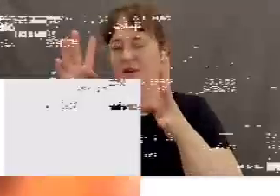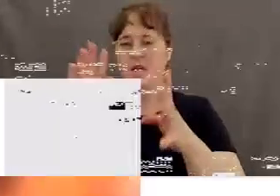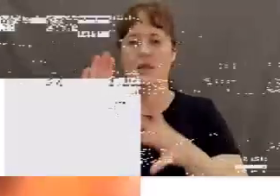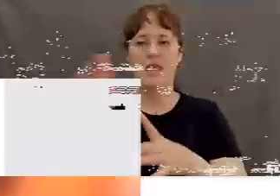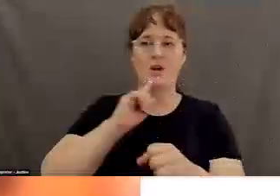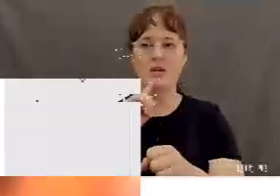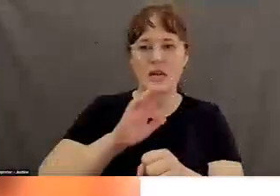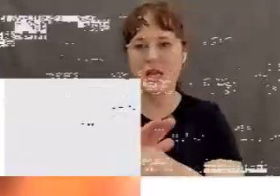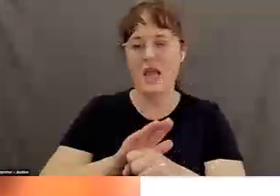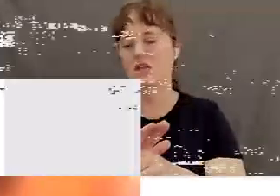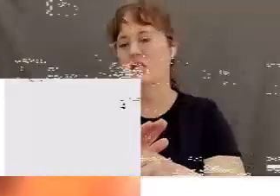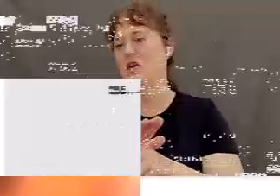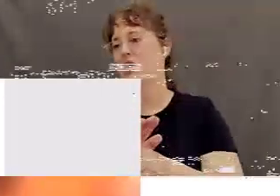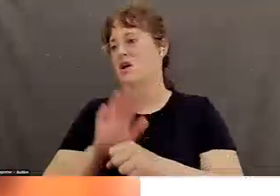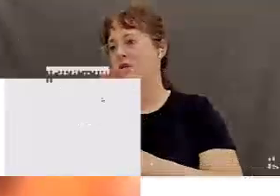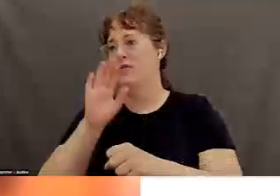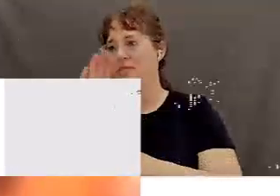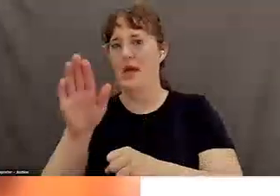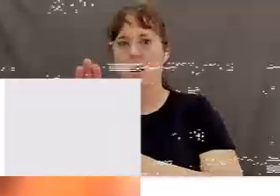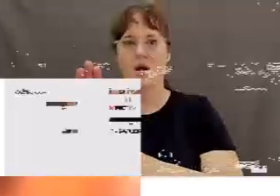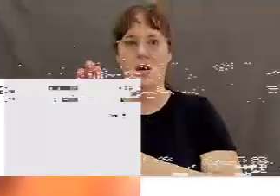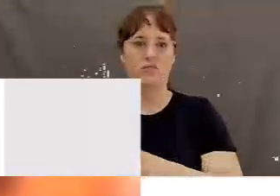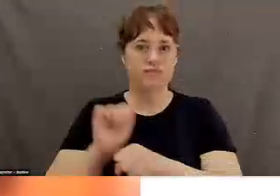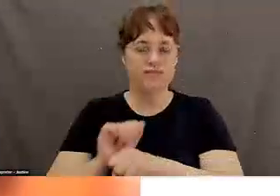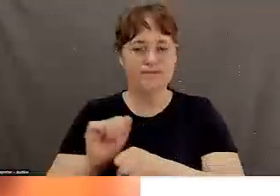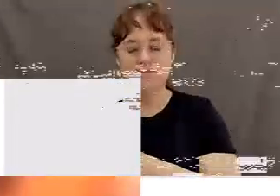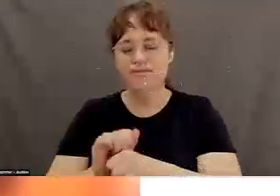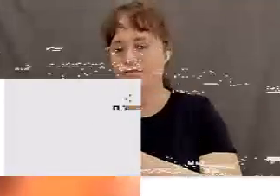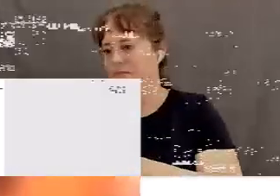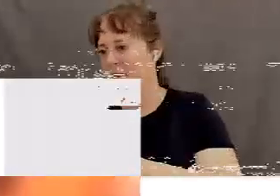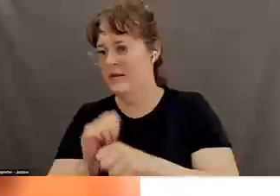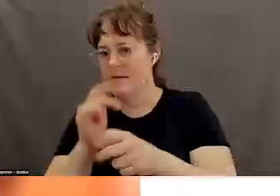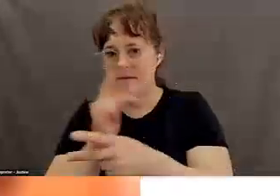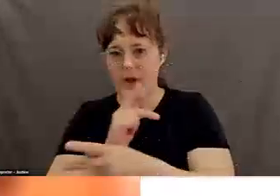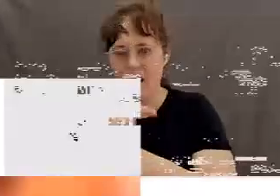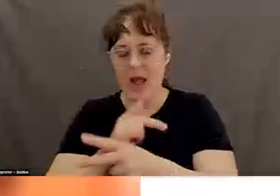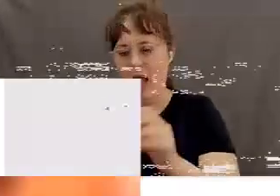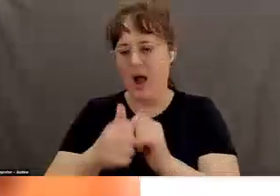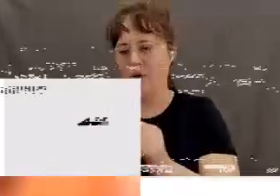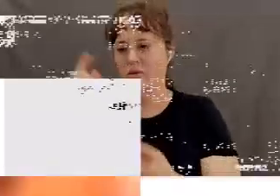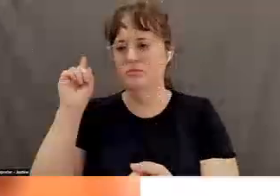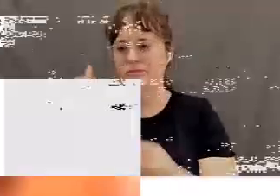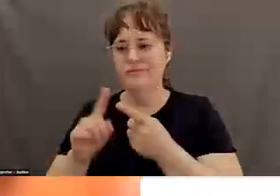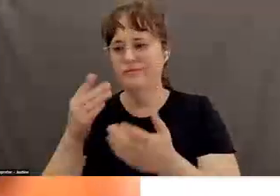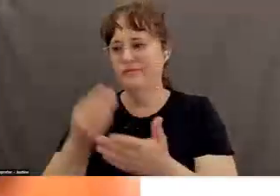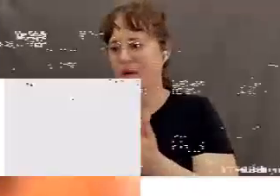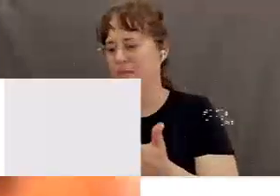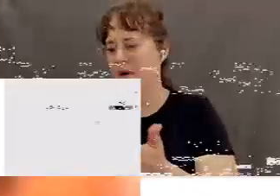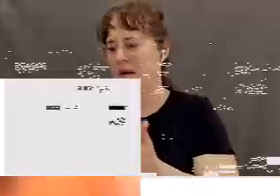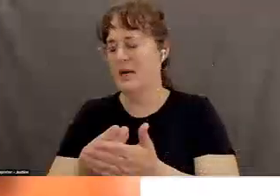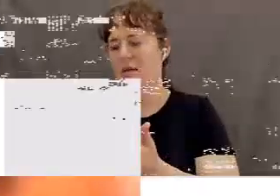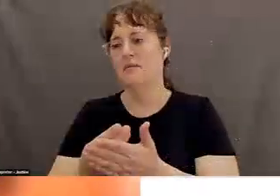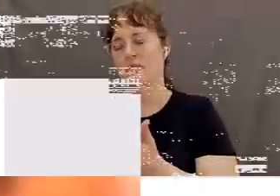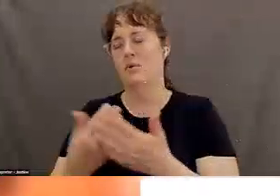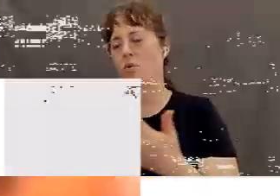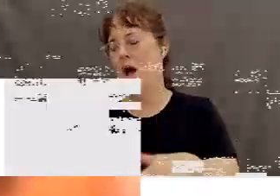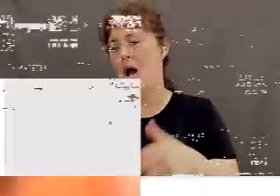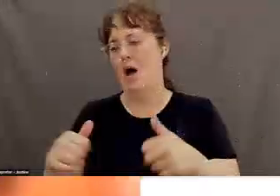Girmay Zahilay: find cost savings at that scale is truly remarkable, and I want to thank the staff for all of their hard work on this.